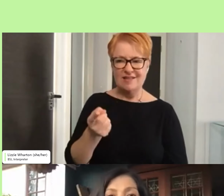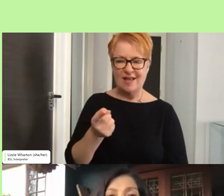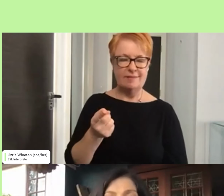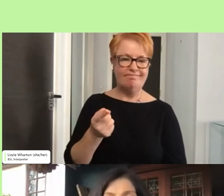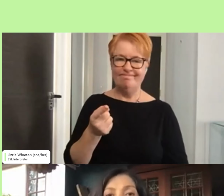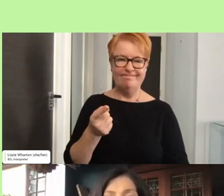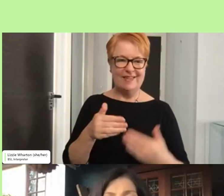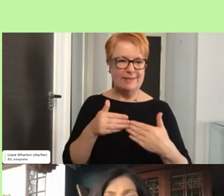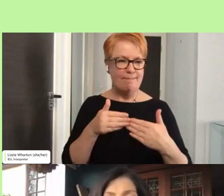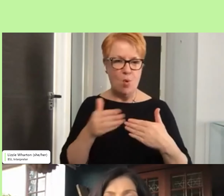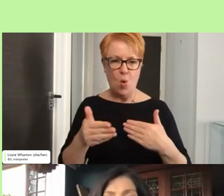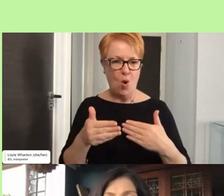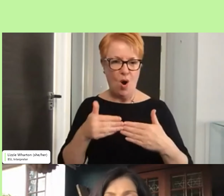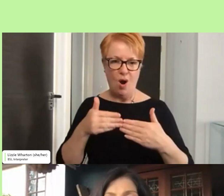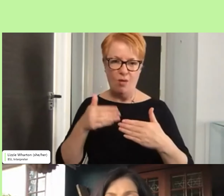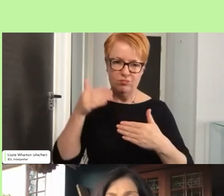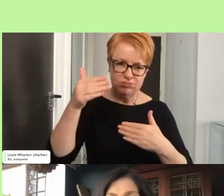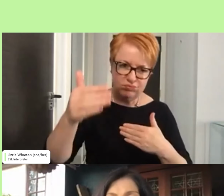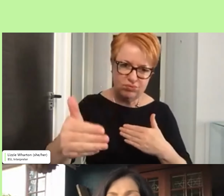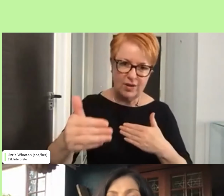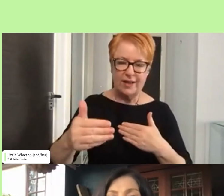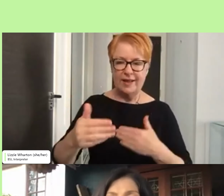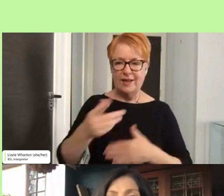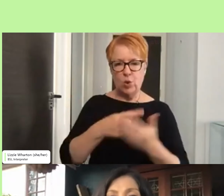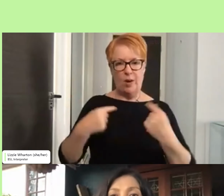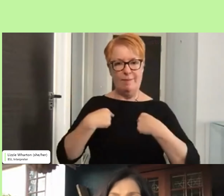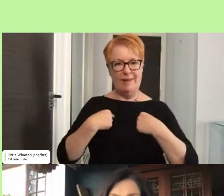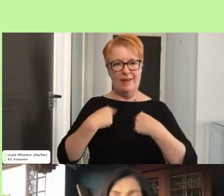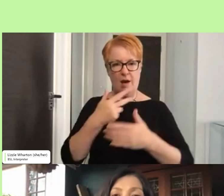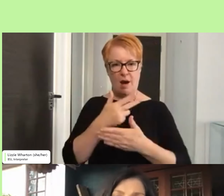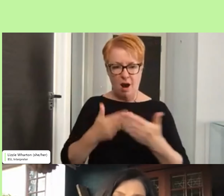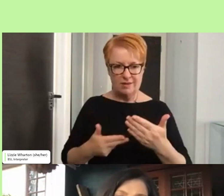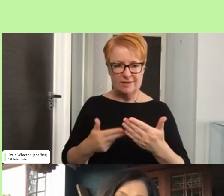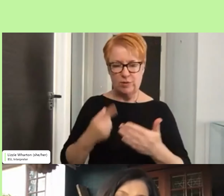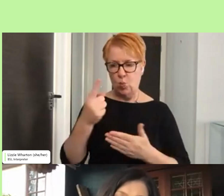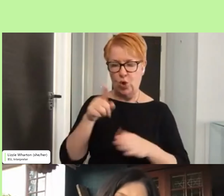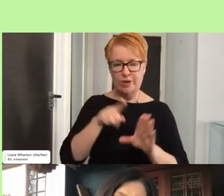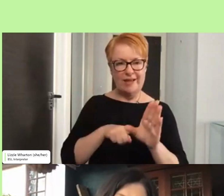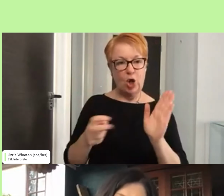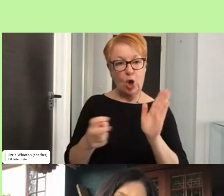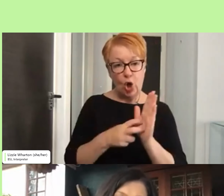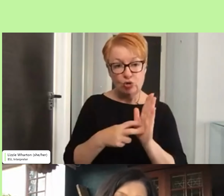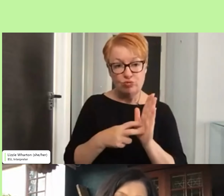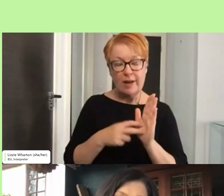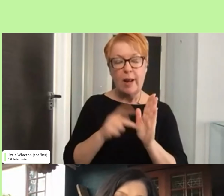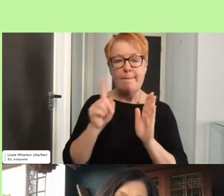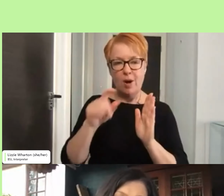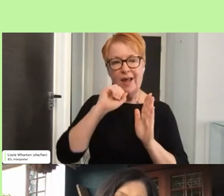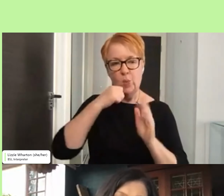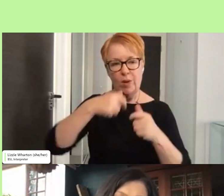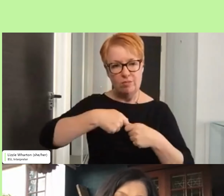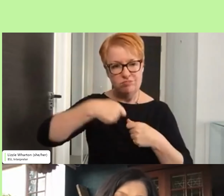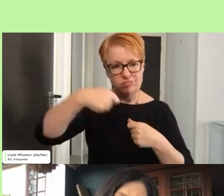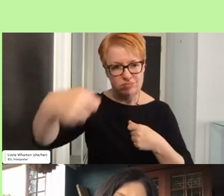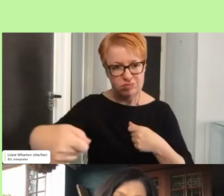this is beyond me being the artist during the programme, so we have one year contract, but it will go beyond and now it's more than 10 years, you know,